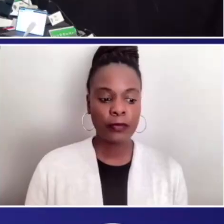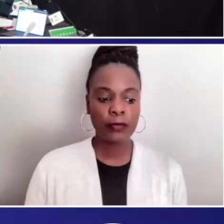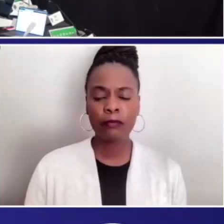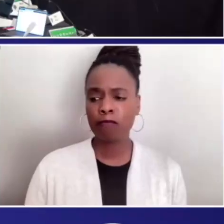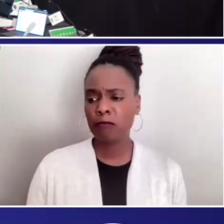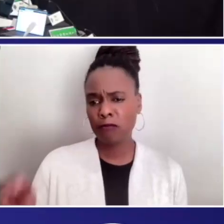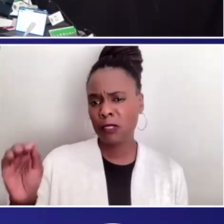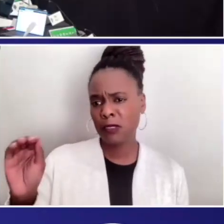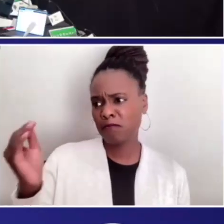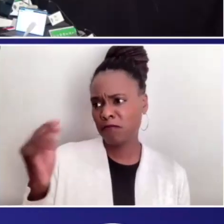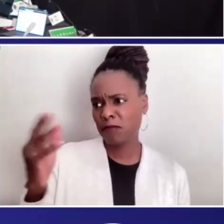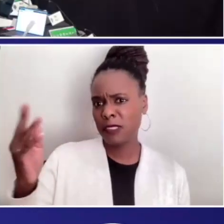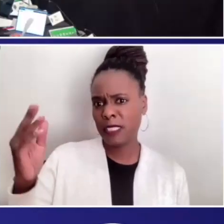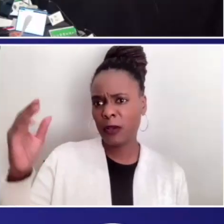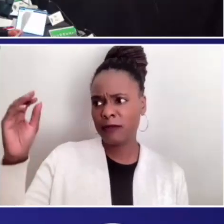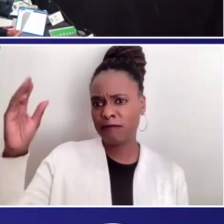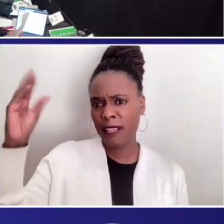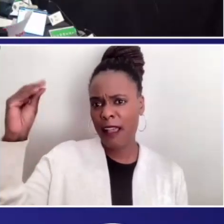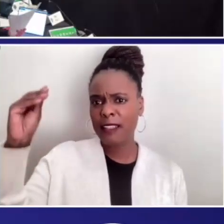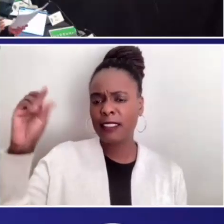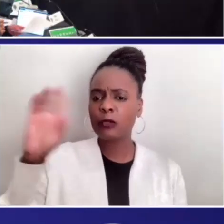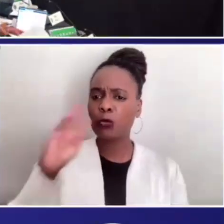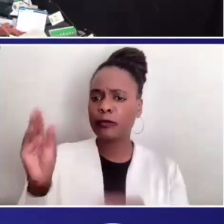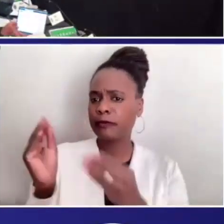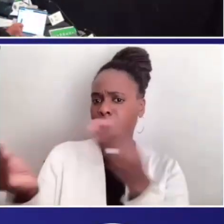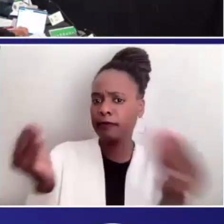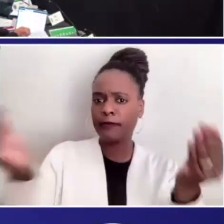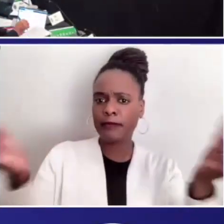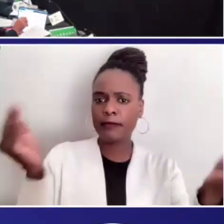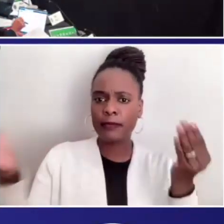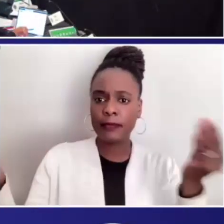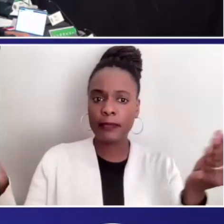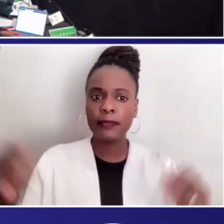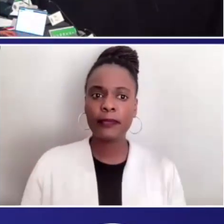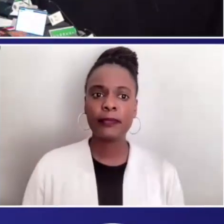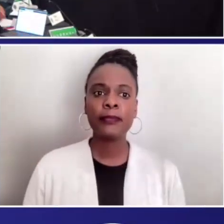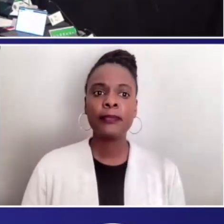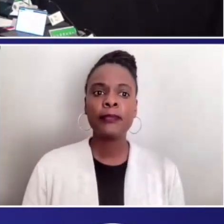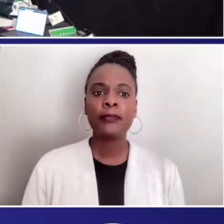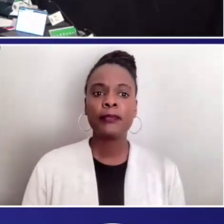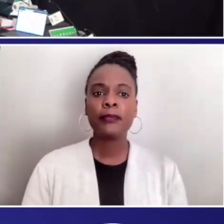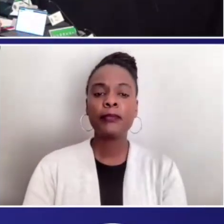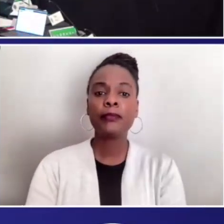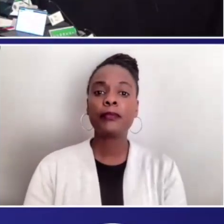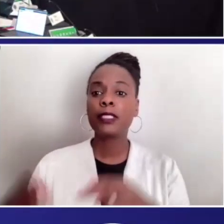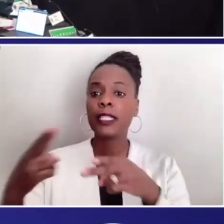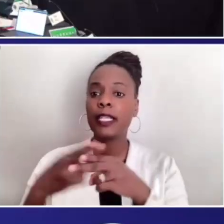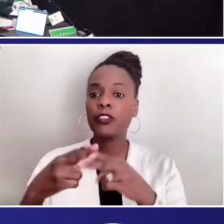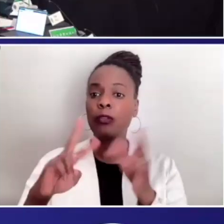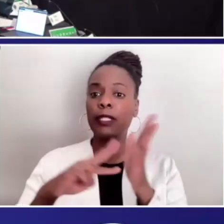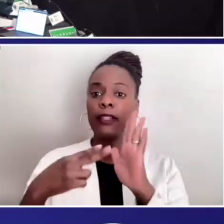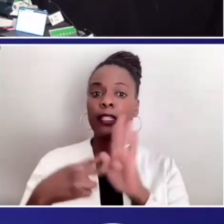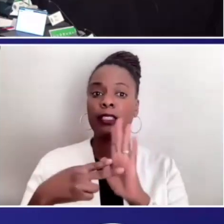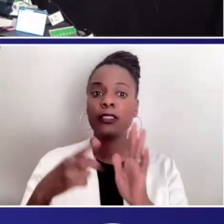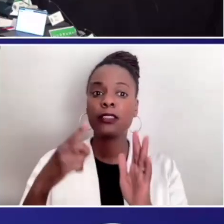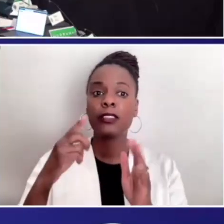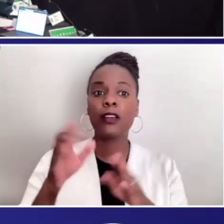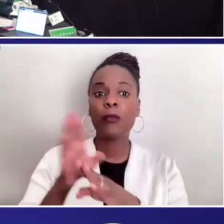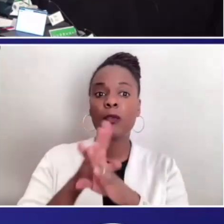and they'll hand them out to you. Interim definition of professional student through